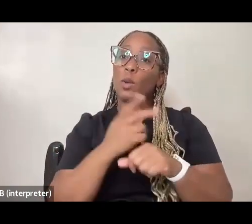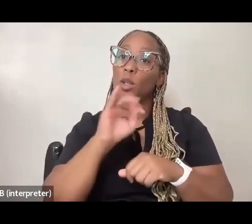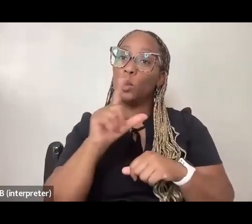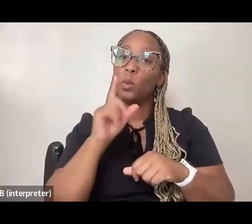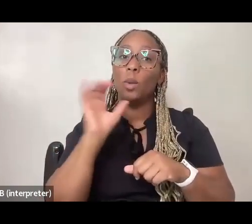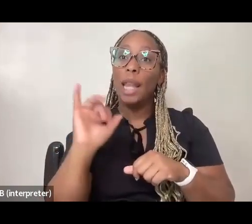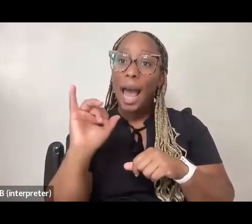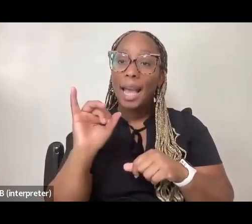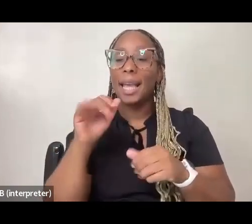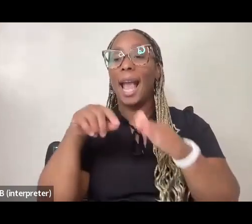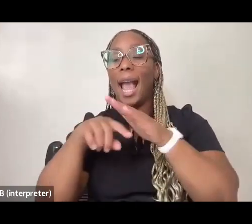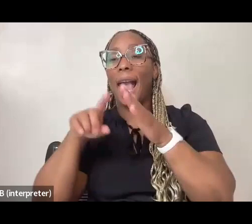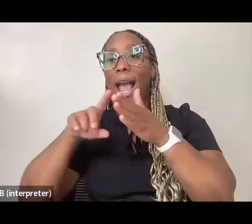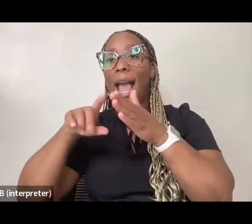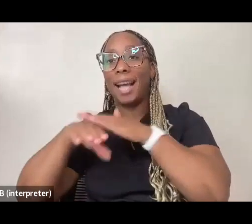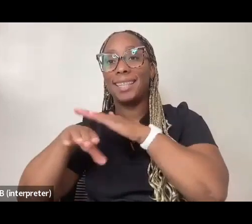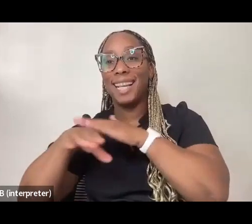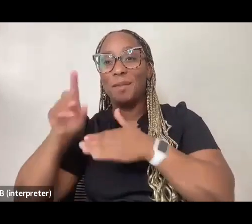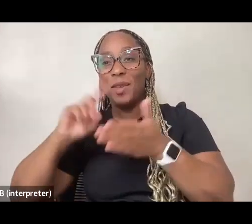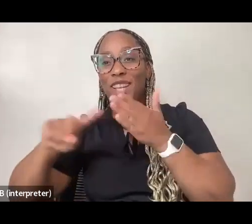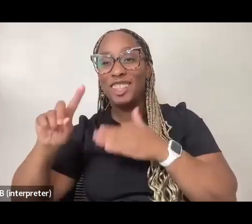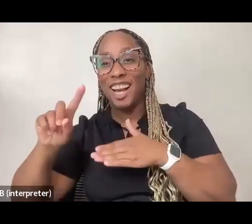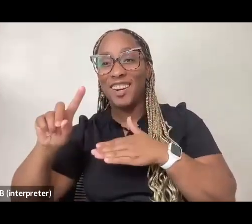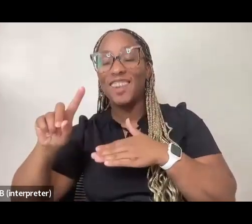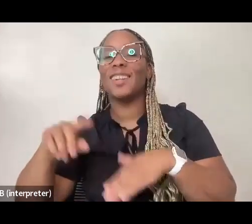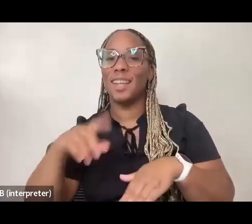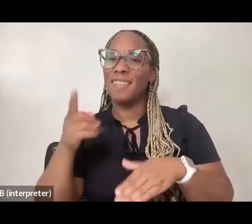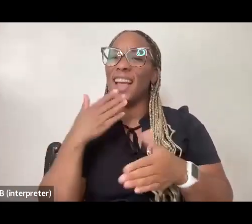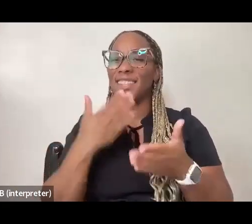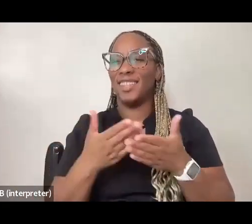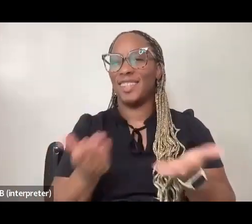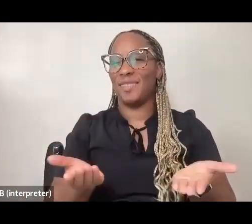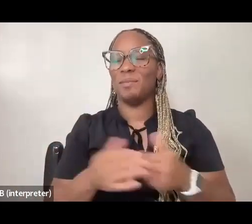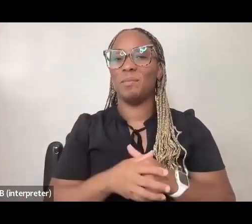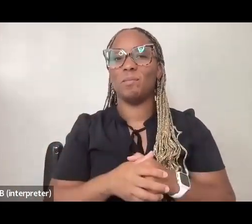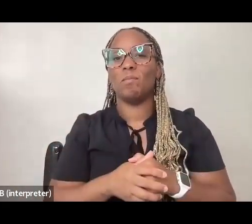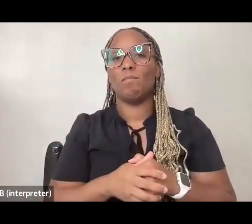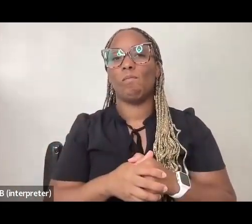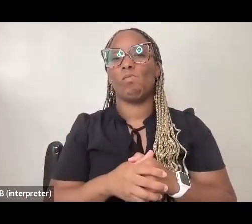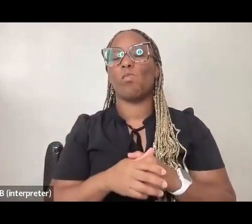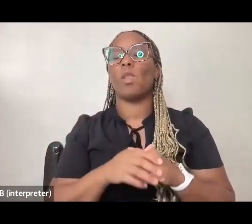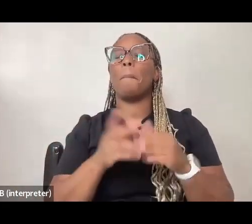checker in a Word document is a good strategy and a good start. But then you want to add specific trends -- specific